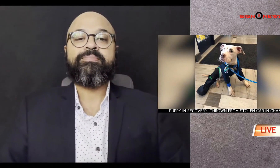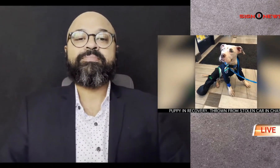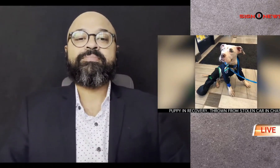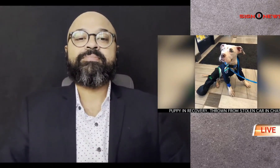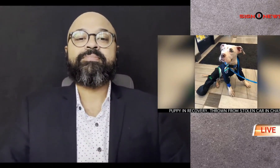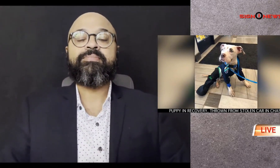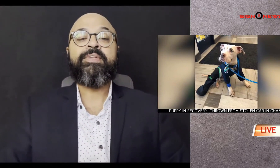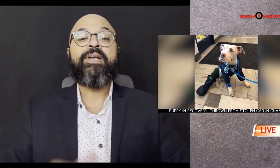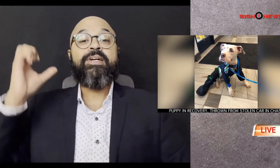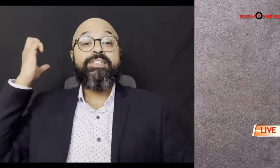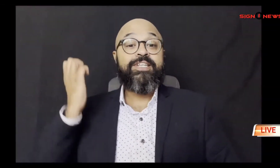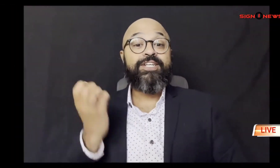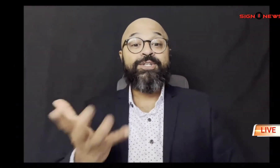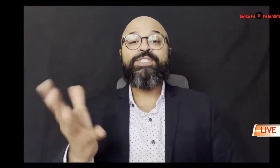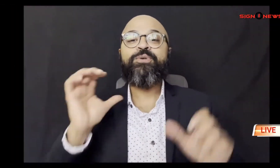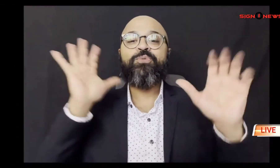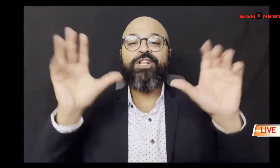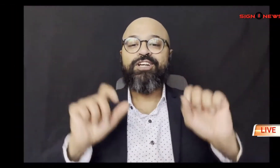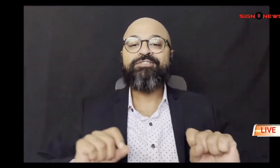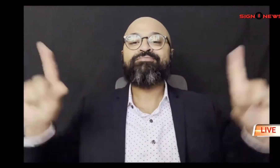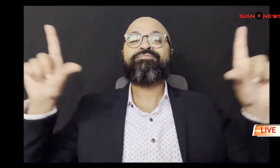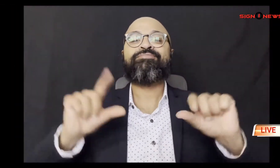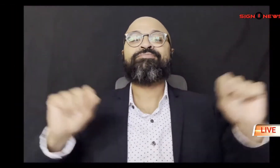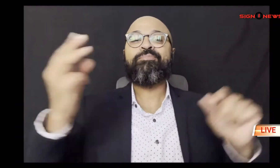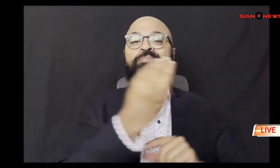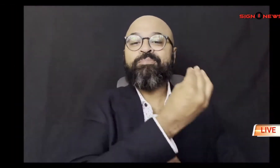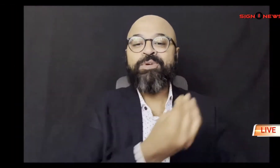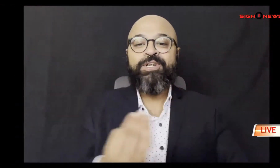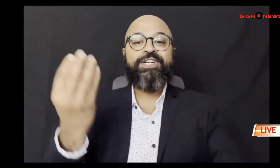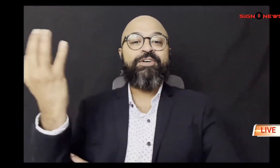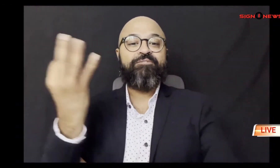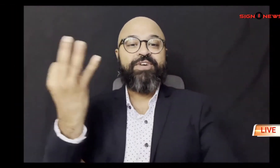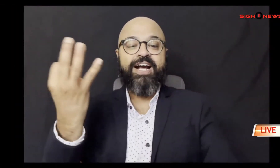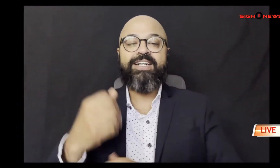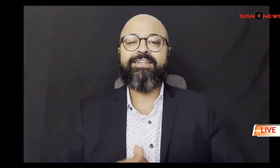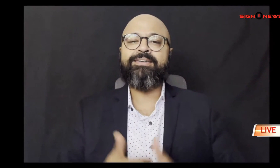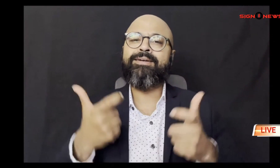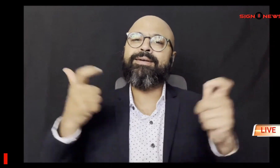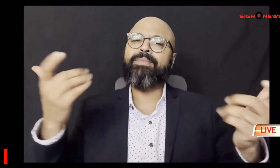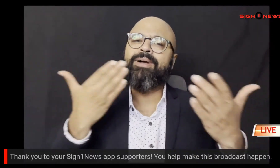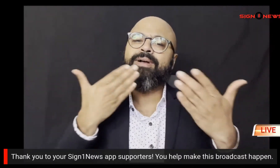Signed One news will be broadcasting updates Monday through Friday a big. Thank you to our sign One